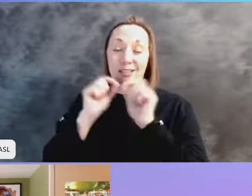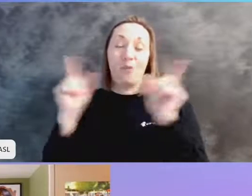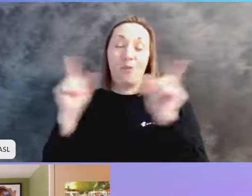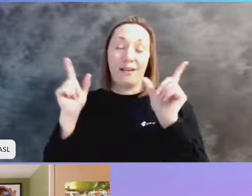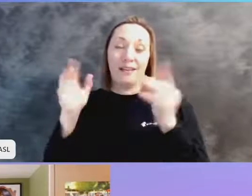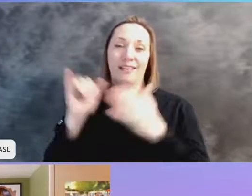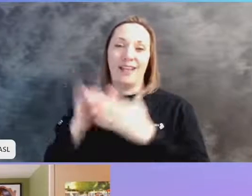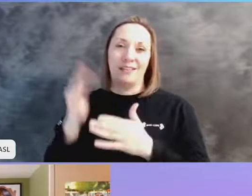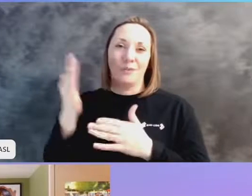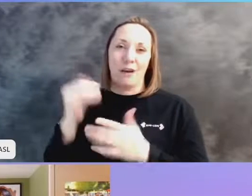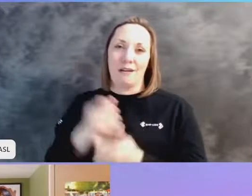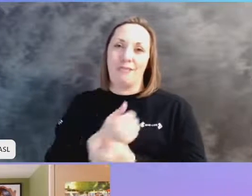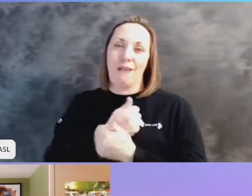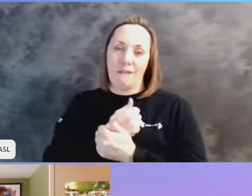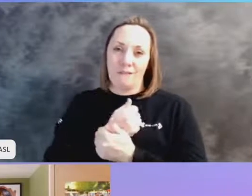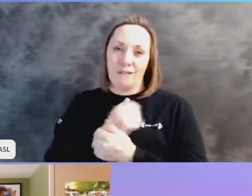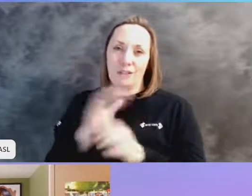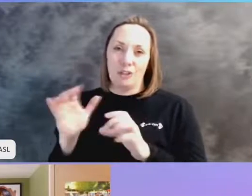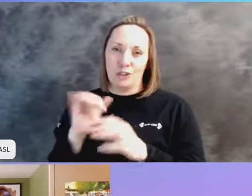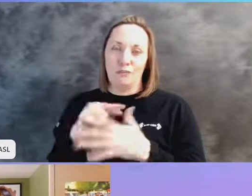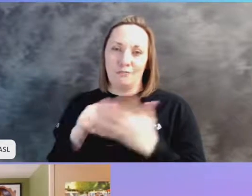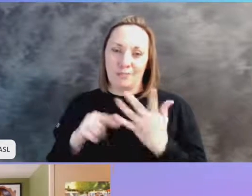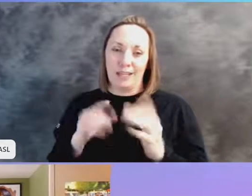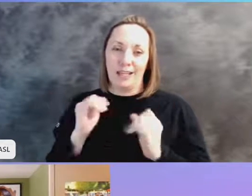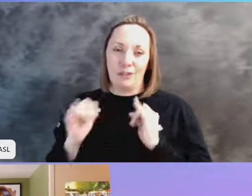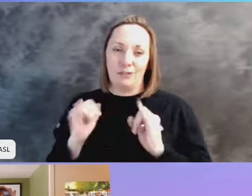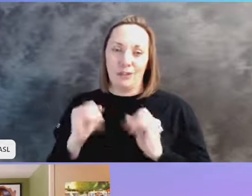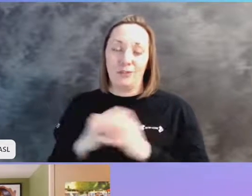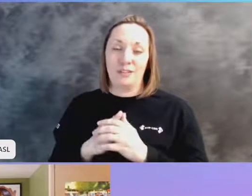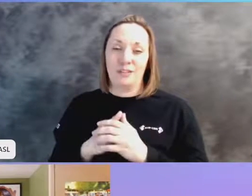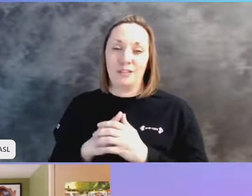across. Almost every single interview brings up a point